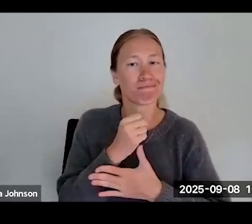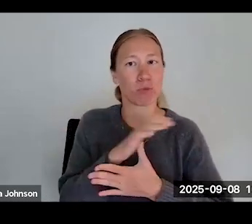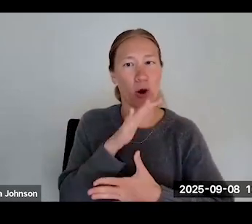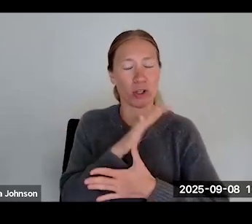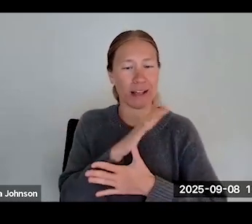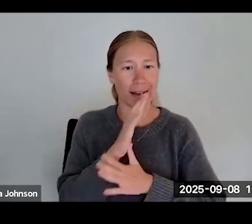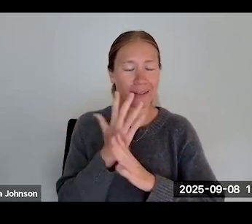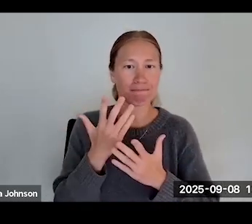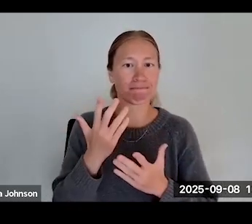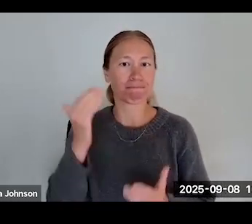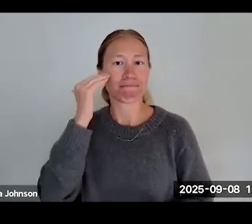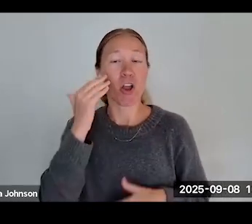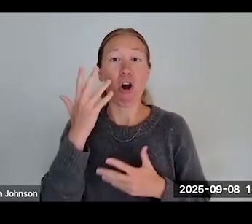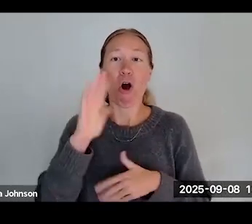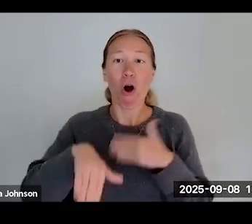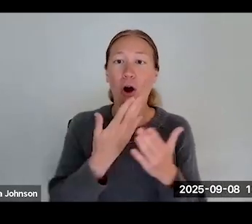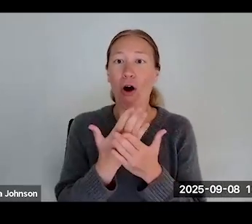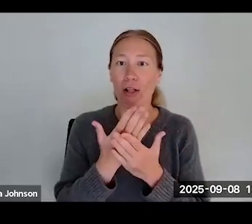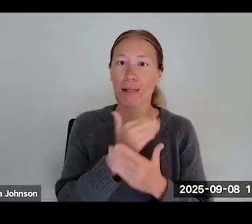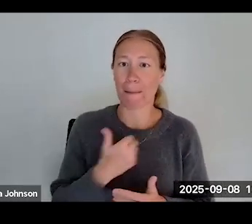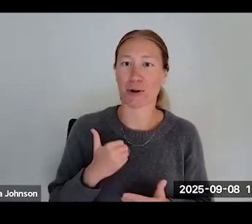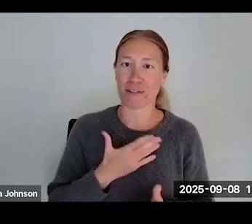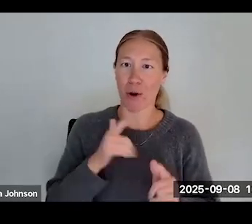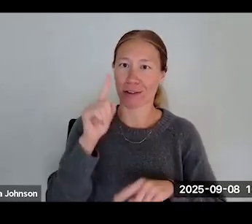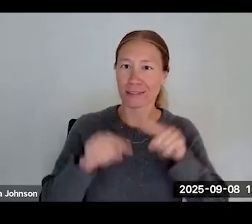of our diverse community have access. So today we're gonna dive